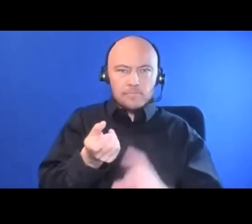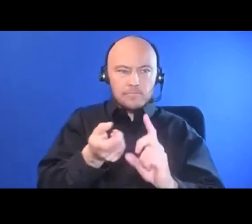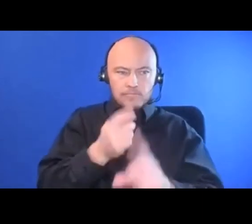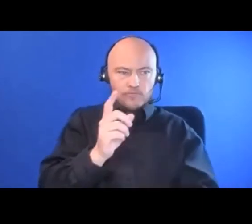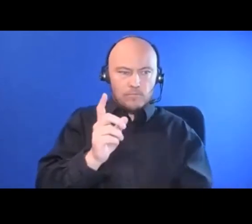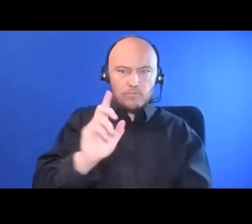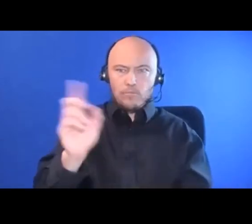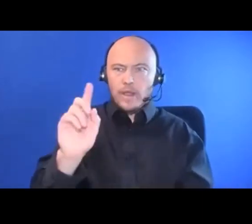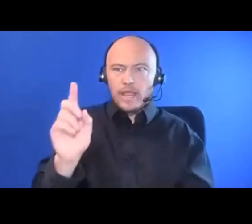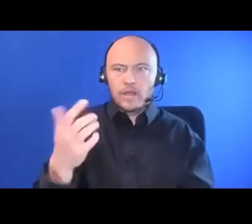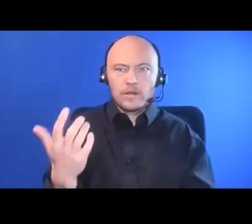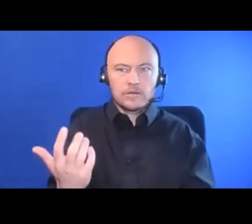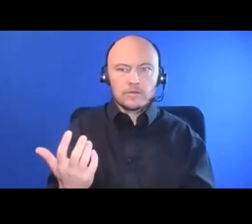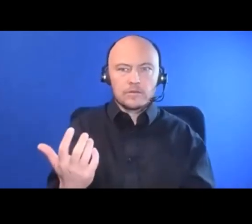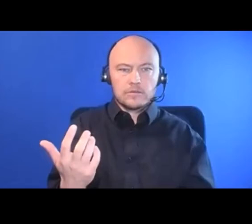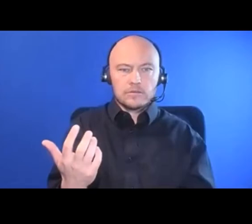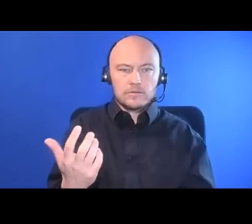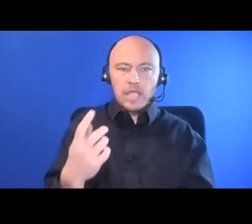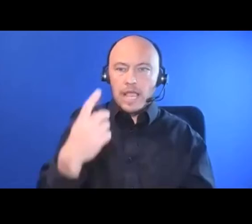But I mean, I would do mental gymnastics